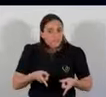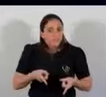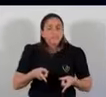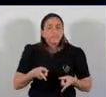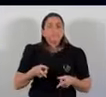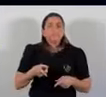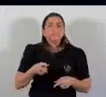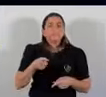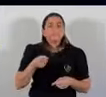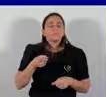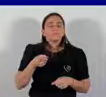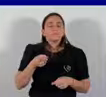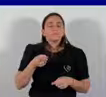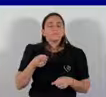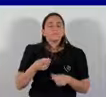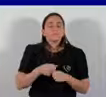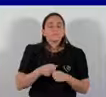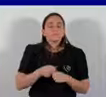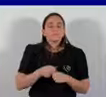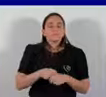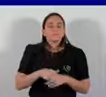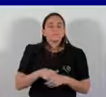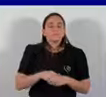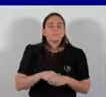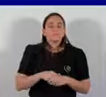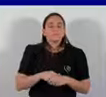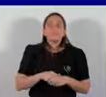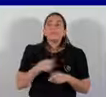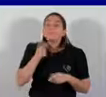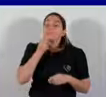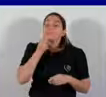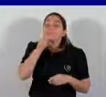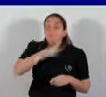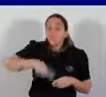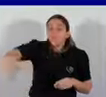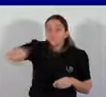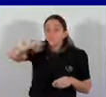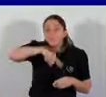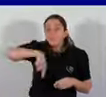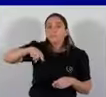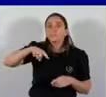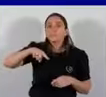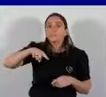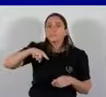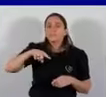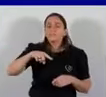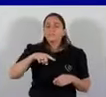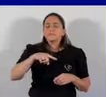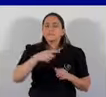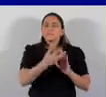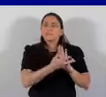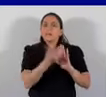If you are taking 15 points from the GDP To the people and return them